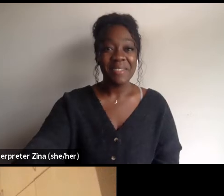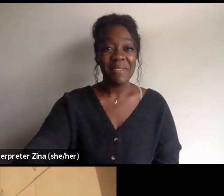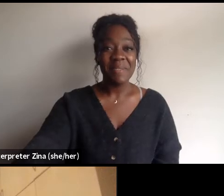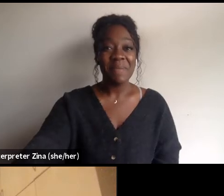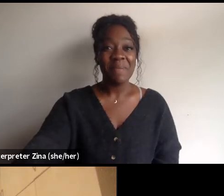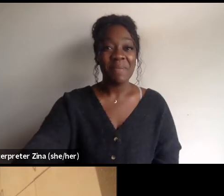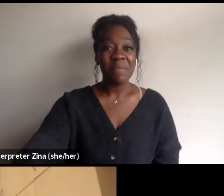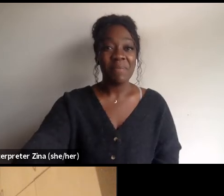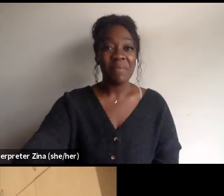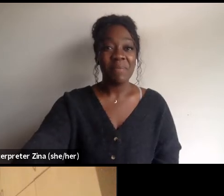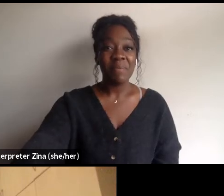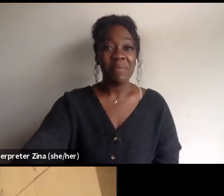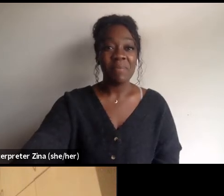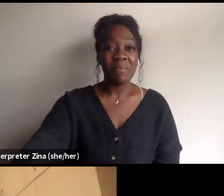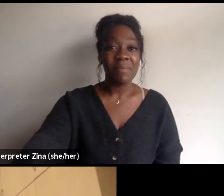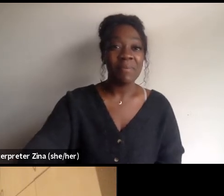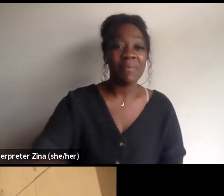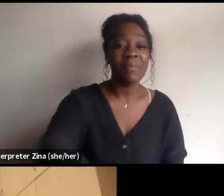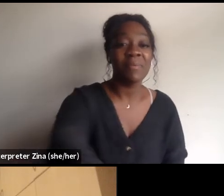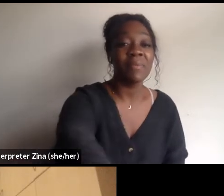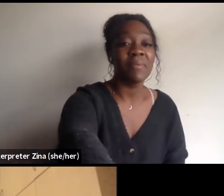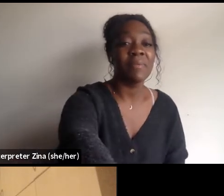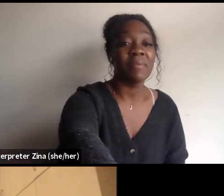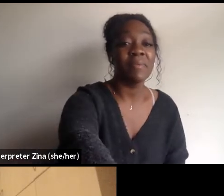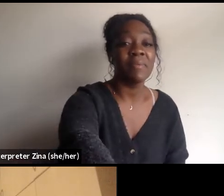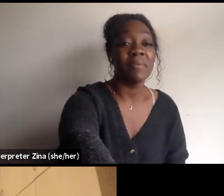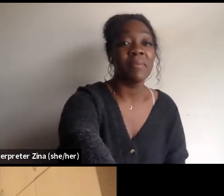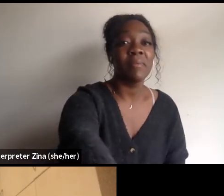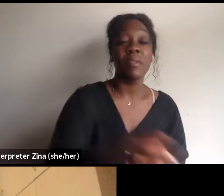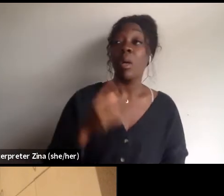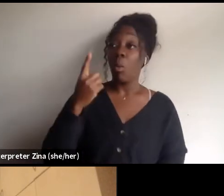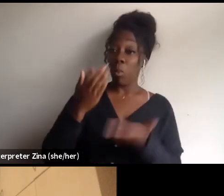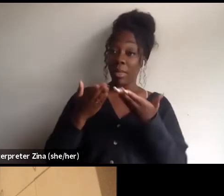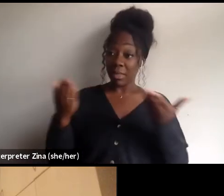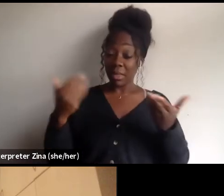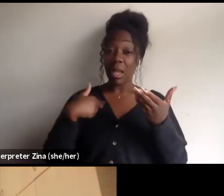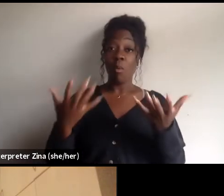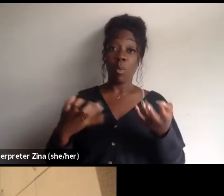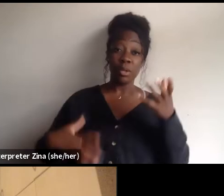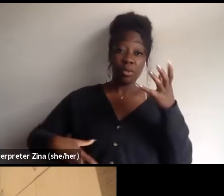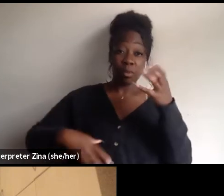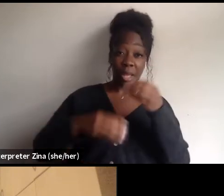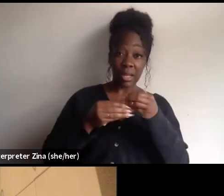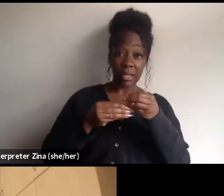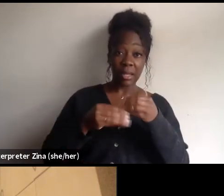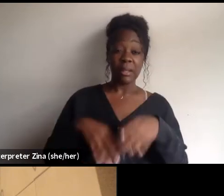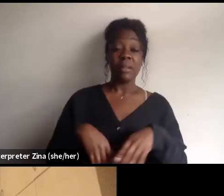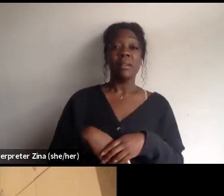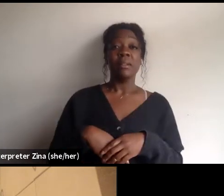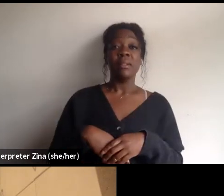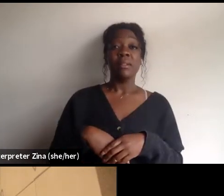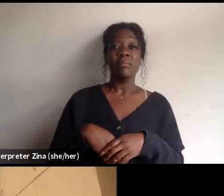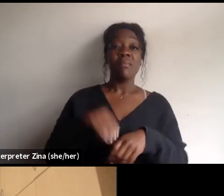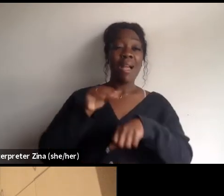One thing I want to add actually in terms of advice to people is for people to recognize